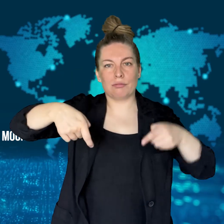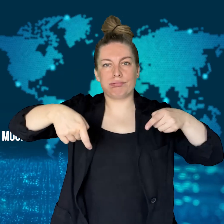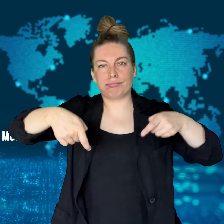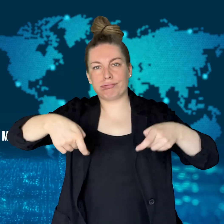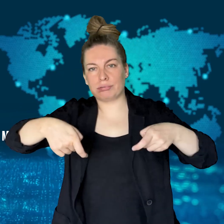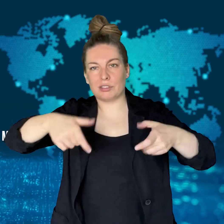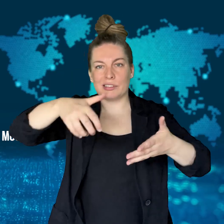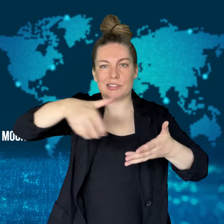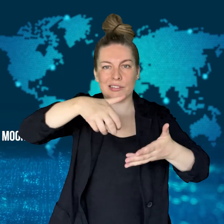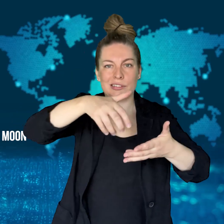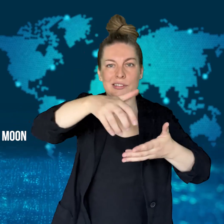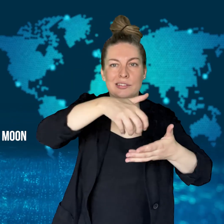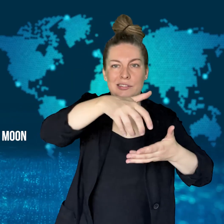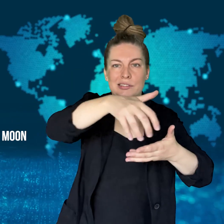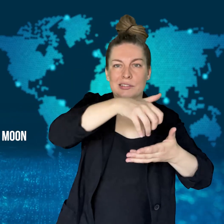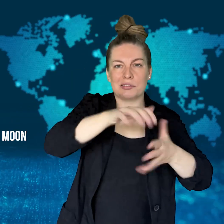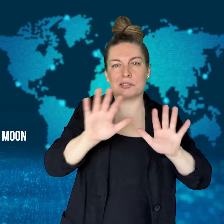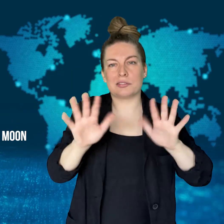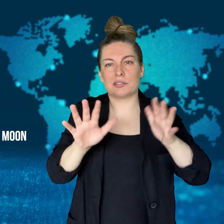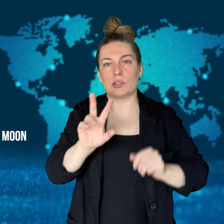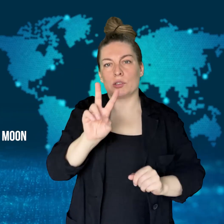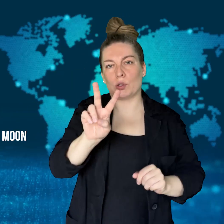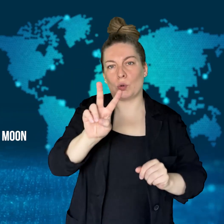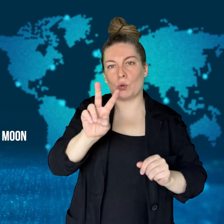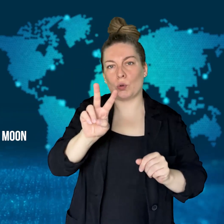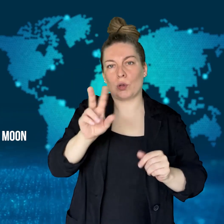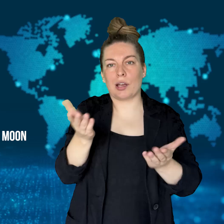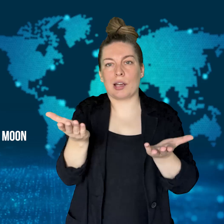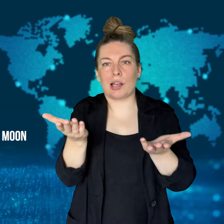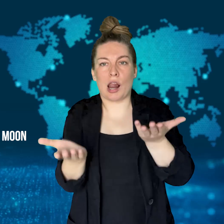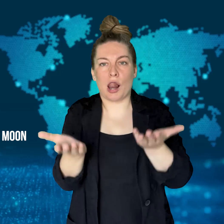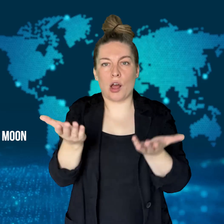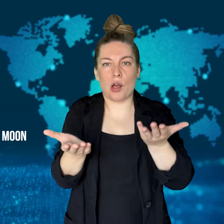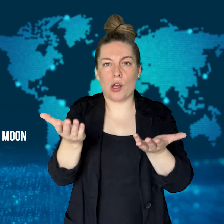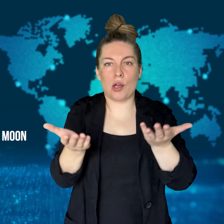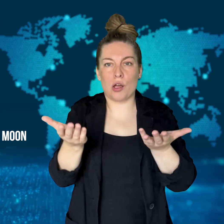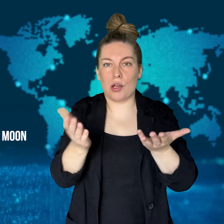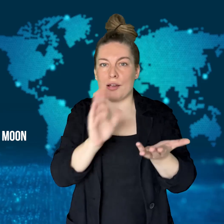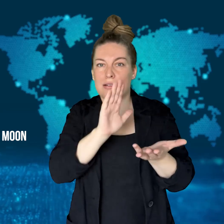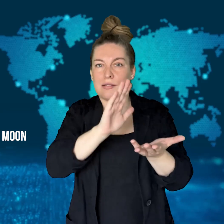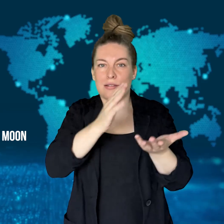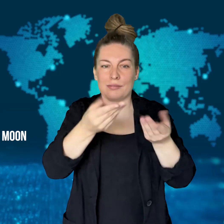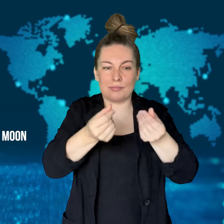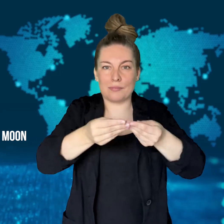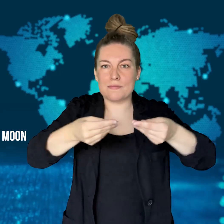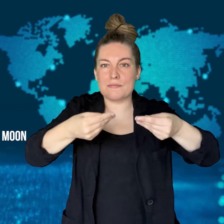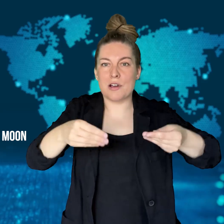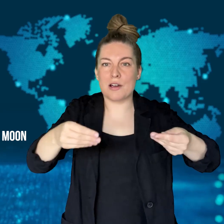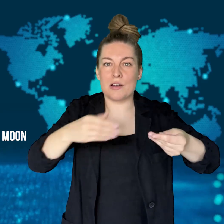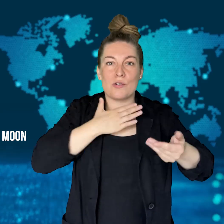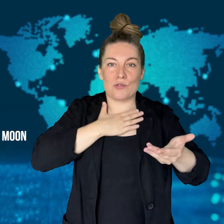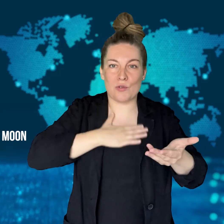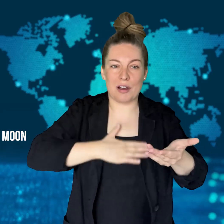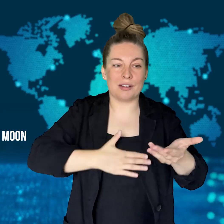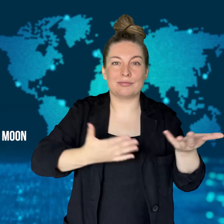the Earth and has not been explored.